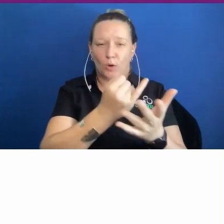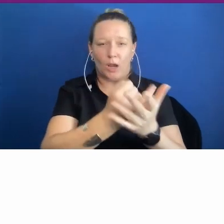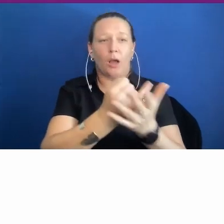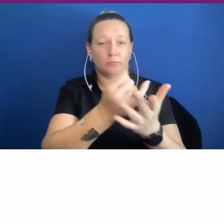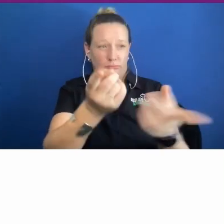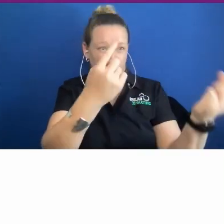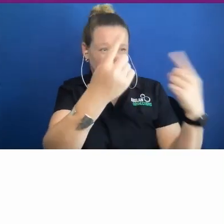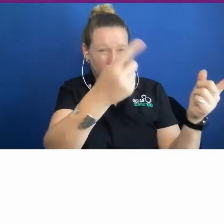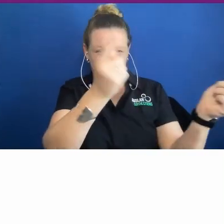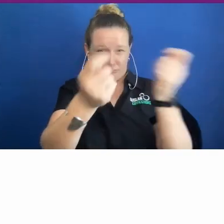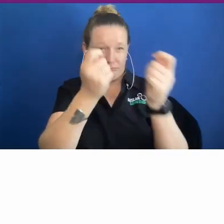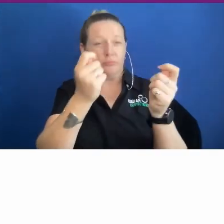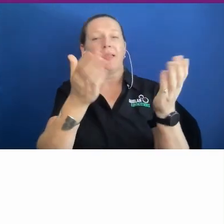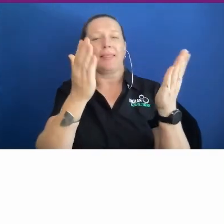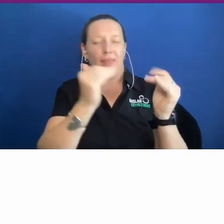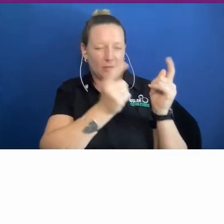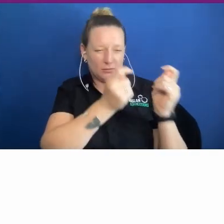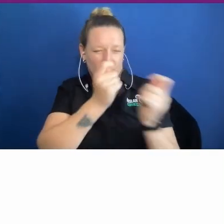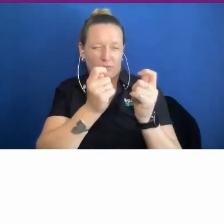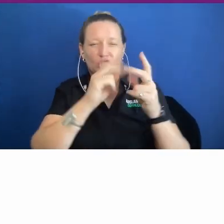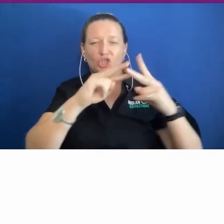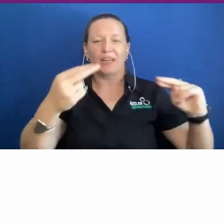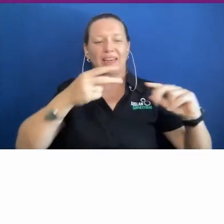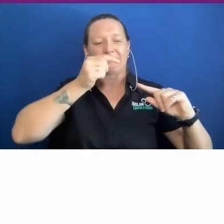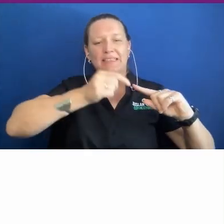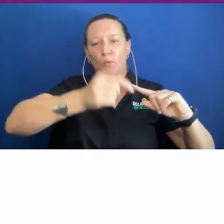in order to identify the genes that may be responsible for their speech challenges.